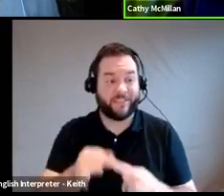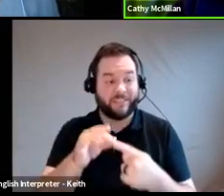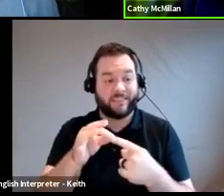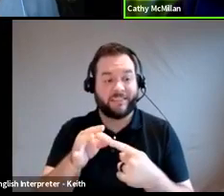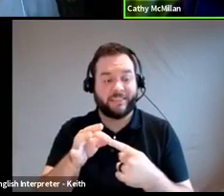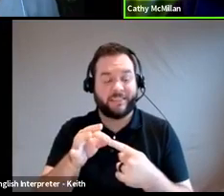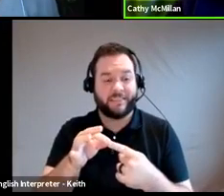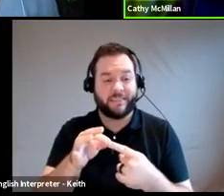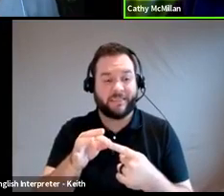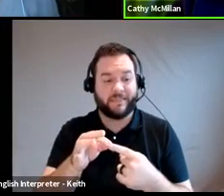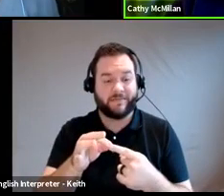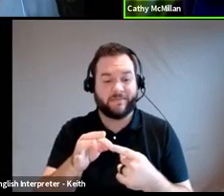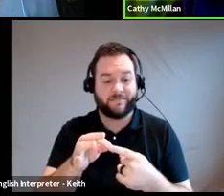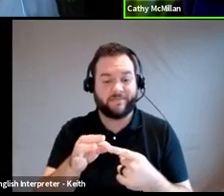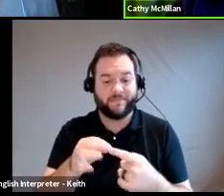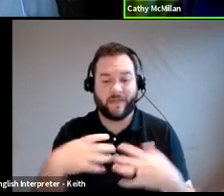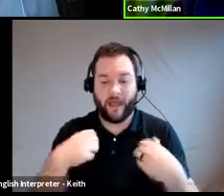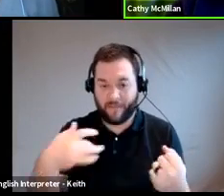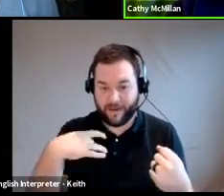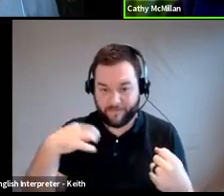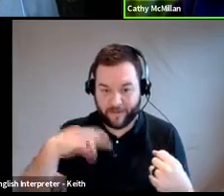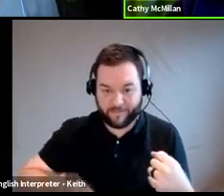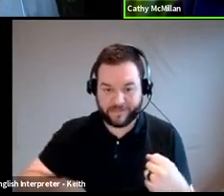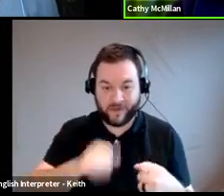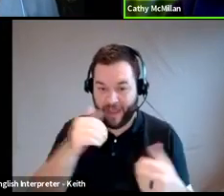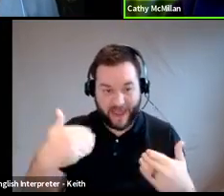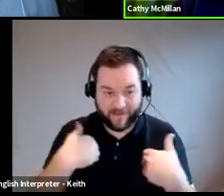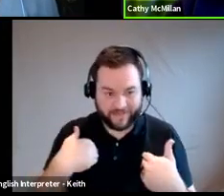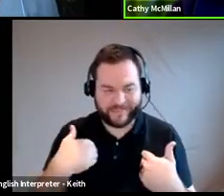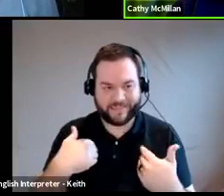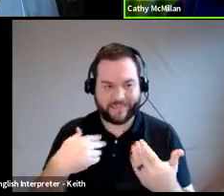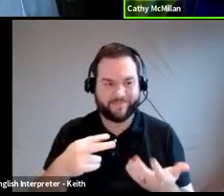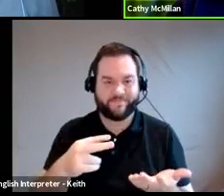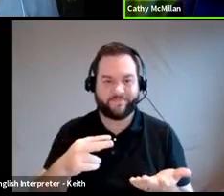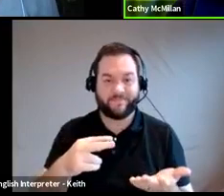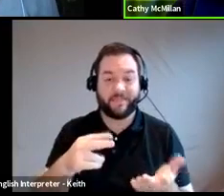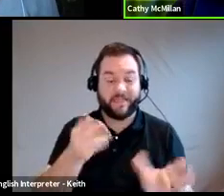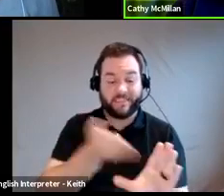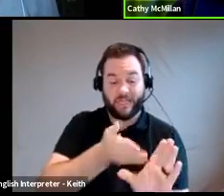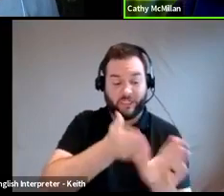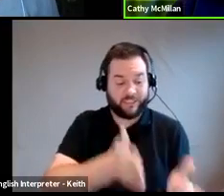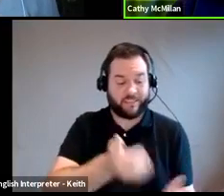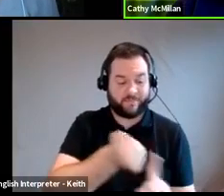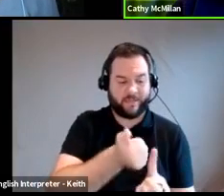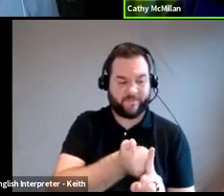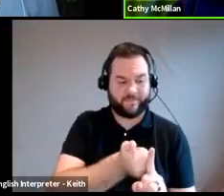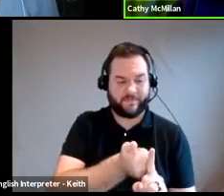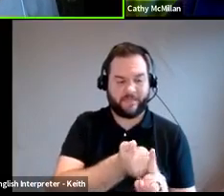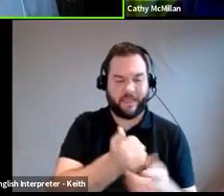people probably can't afford. them especially if they don't have extended medical.